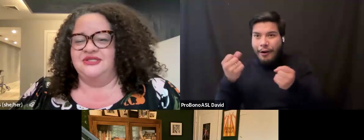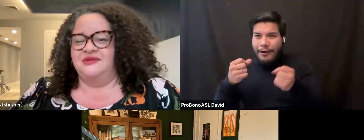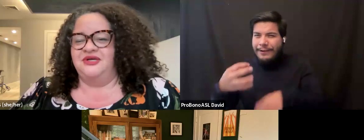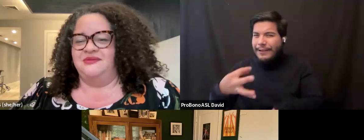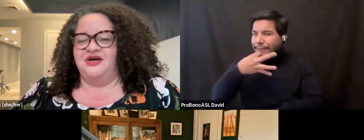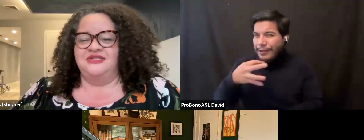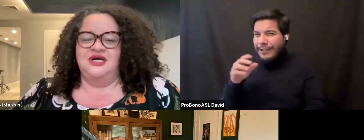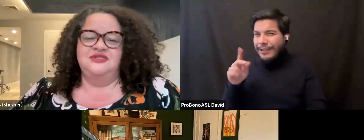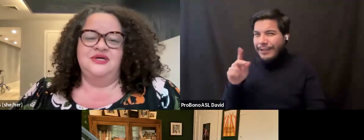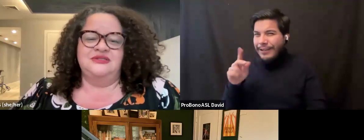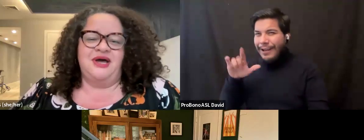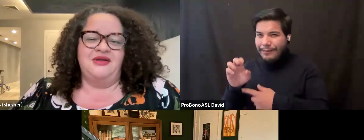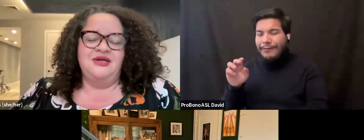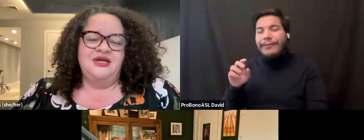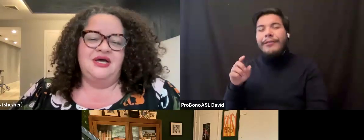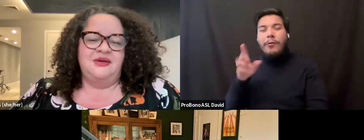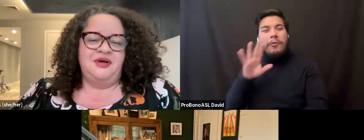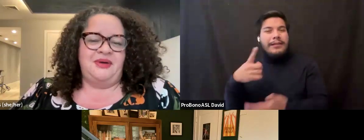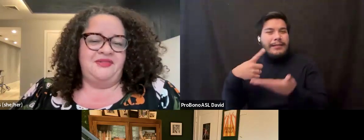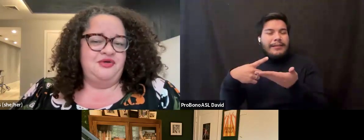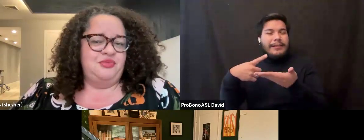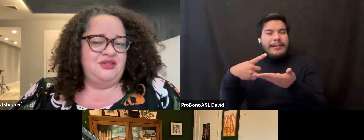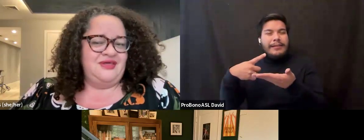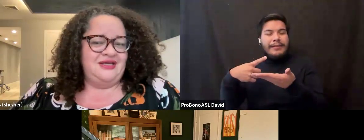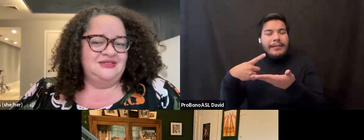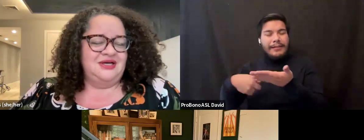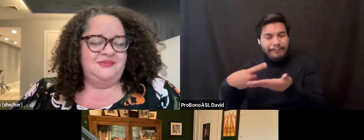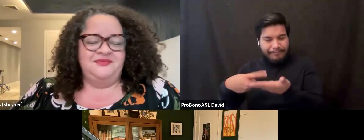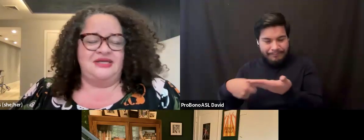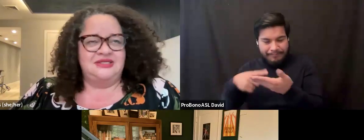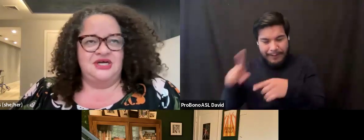who's going to be coming on to talk to us about the new book. Chaya's going to